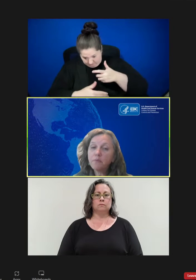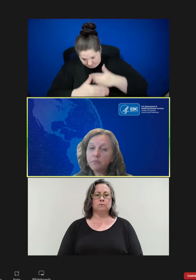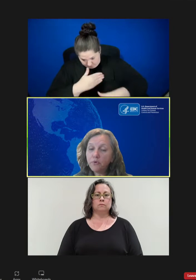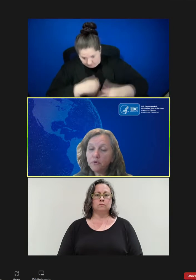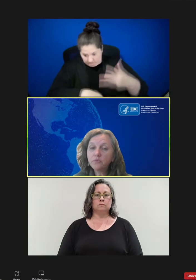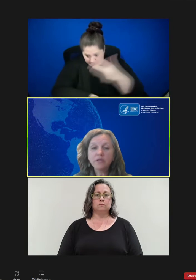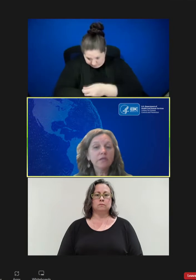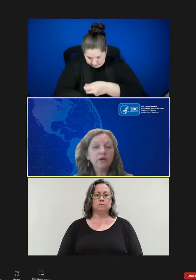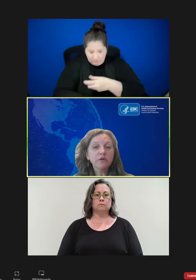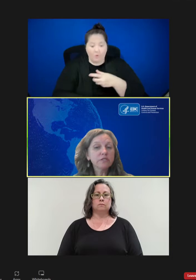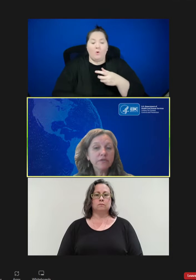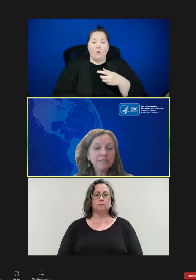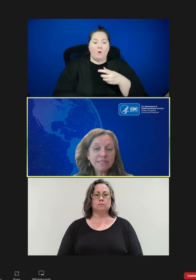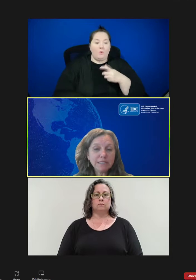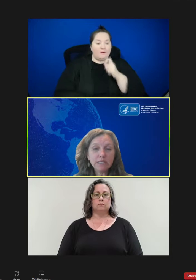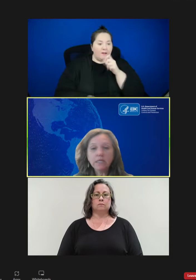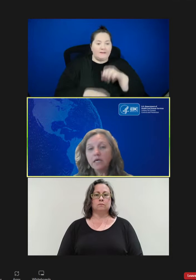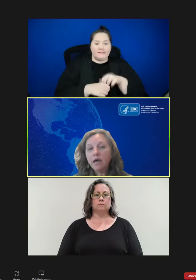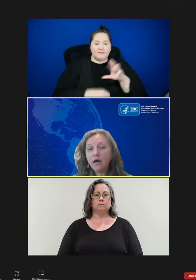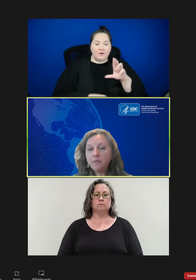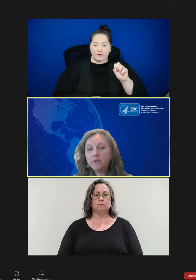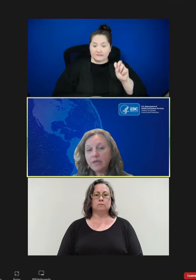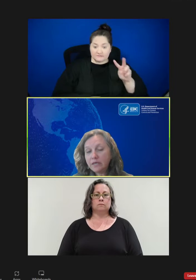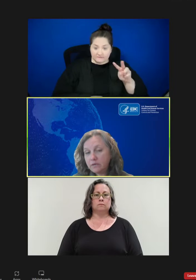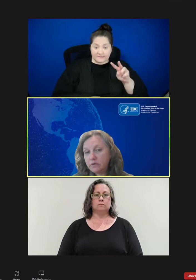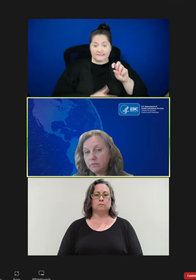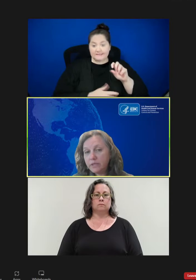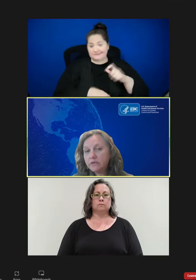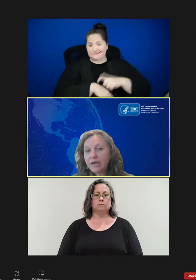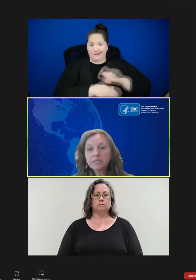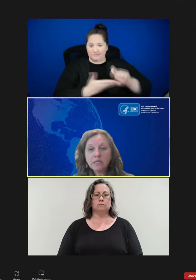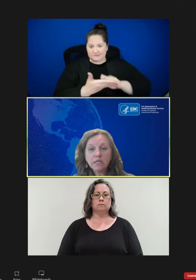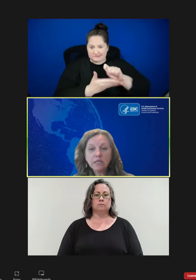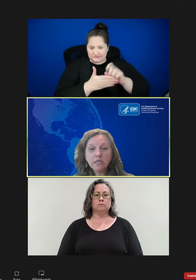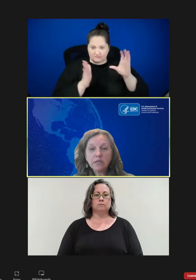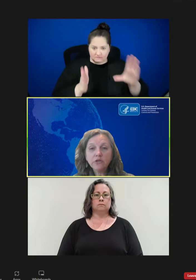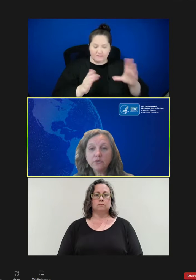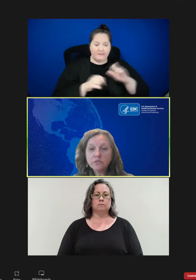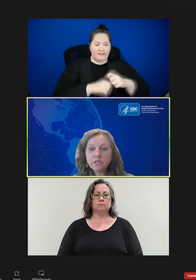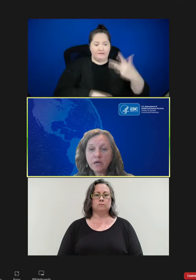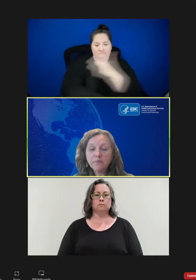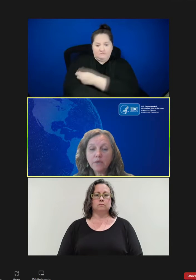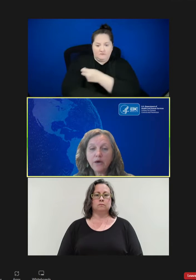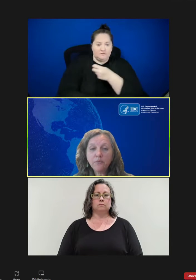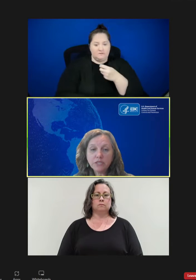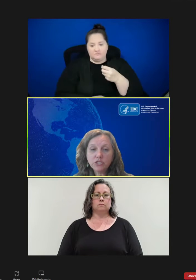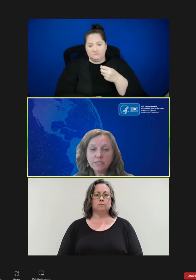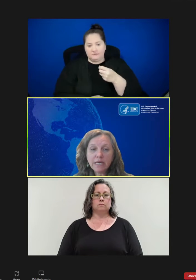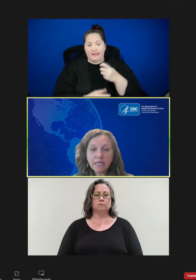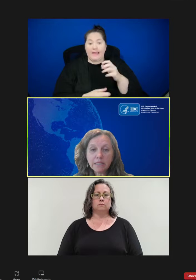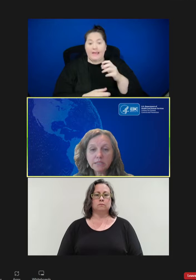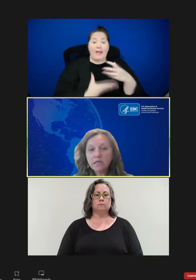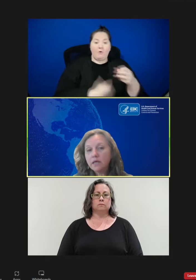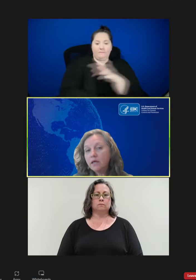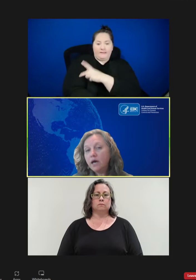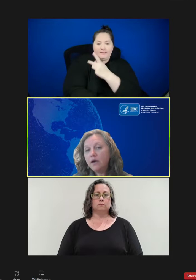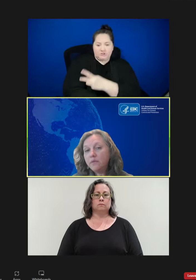born within the RSV season. They can be vaccinated in those outpatient settings.